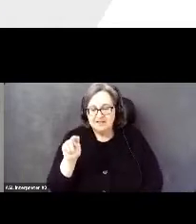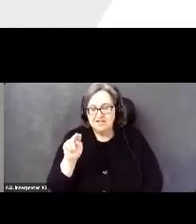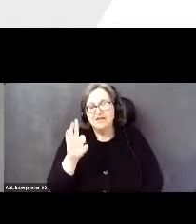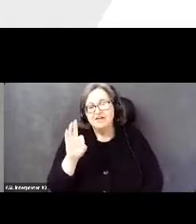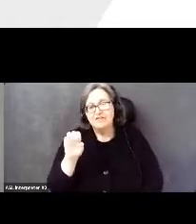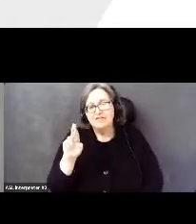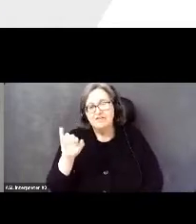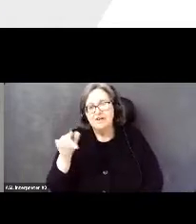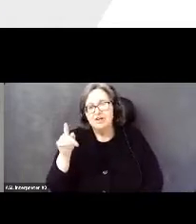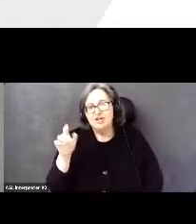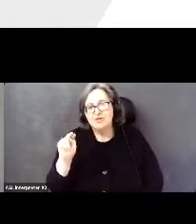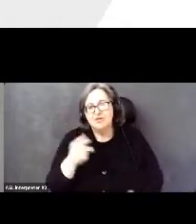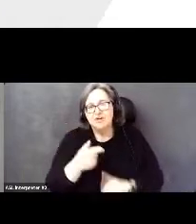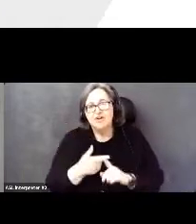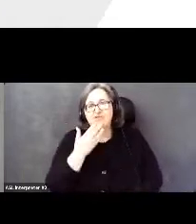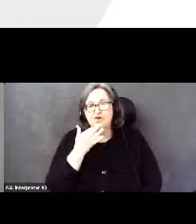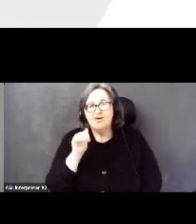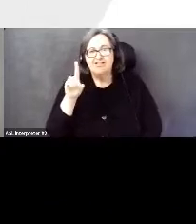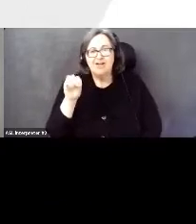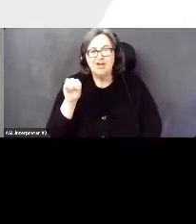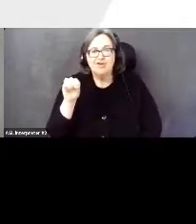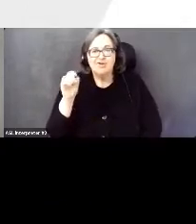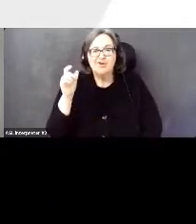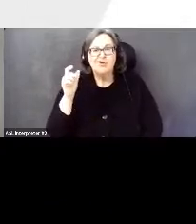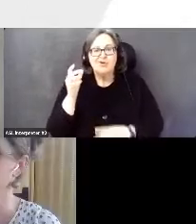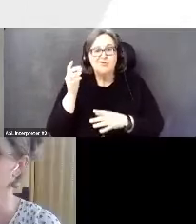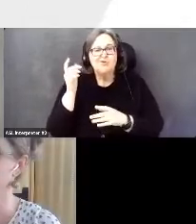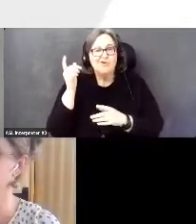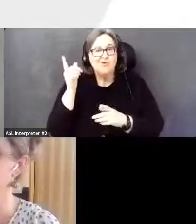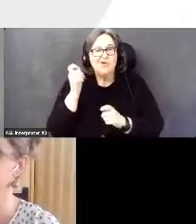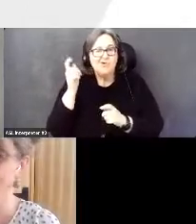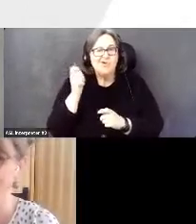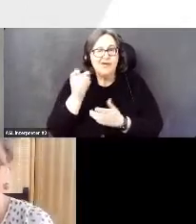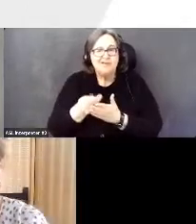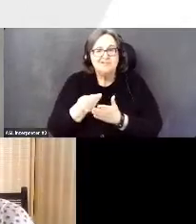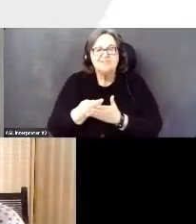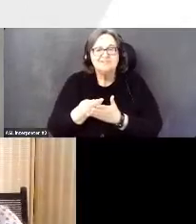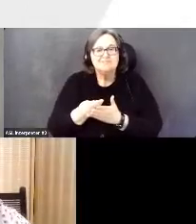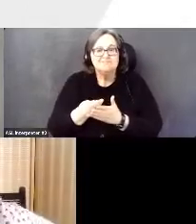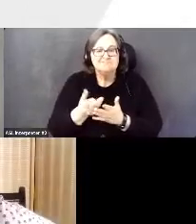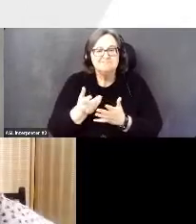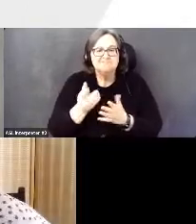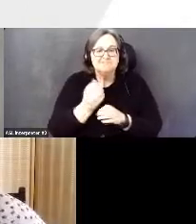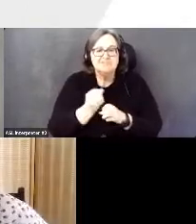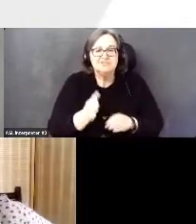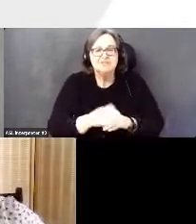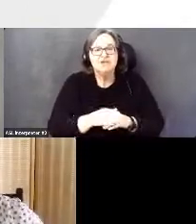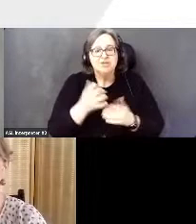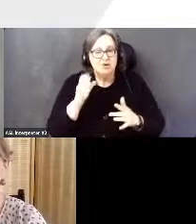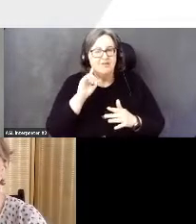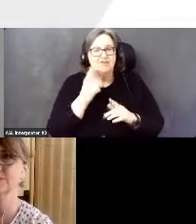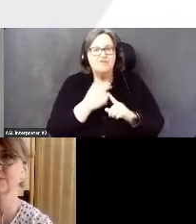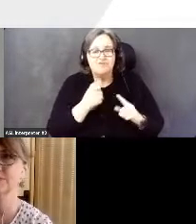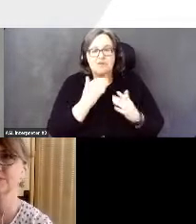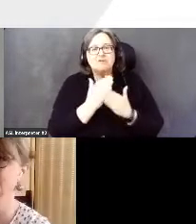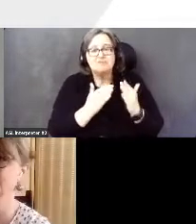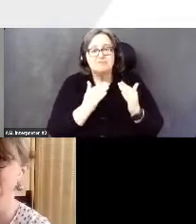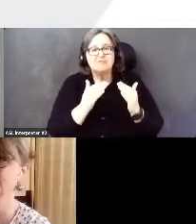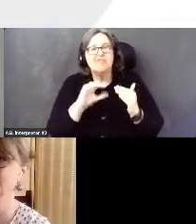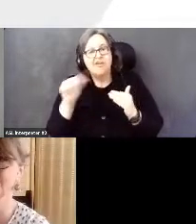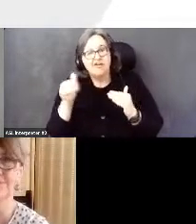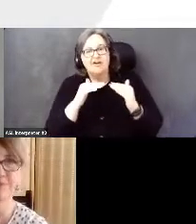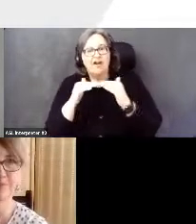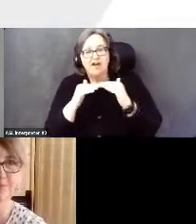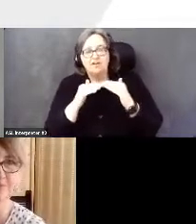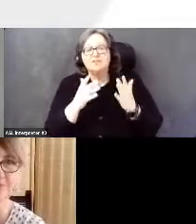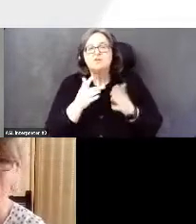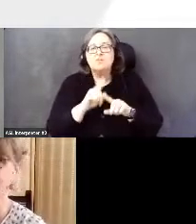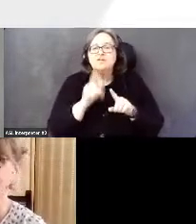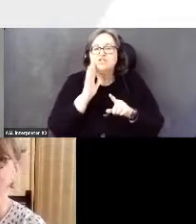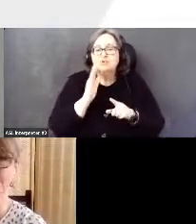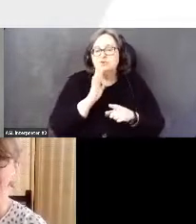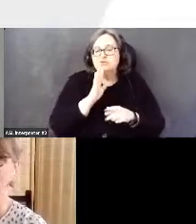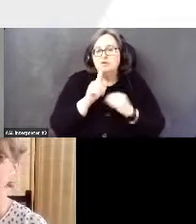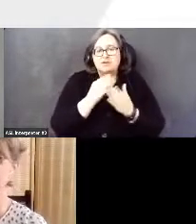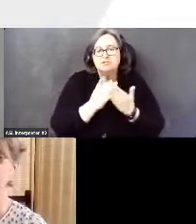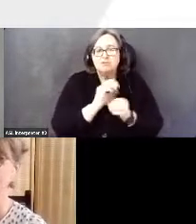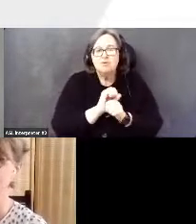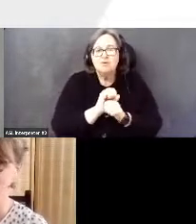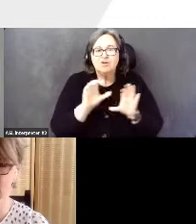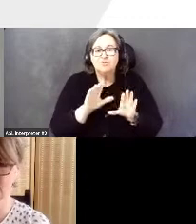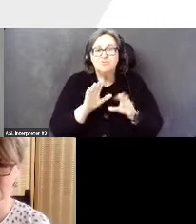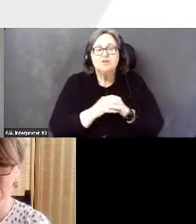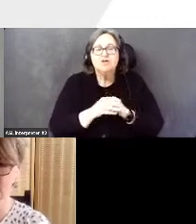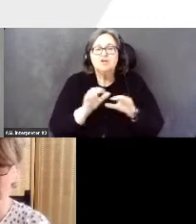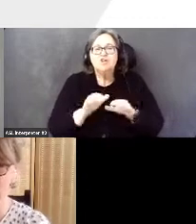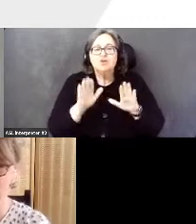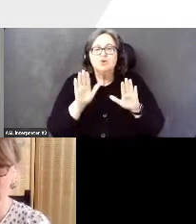the Colorado, and she's put together